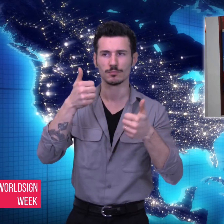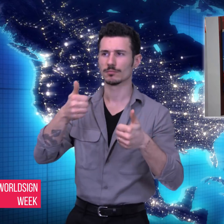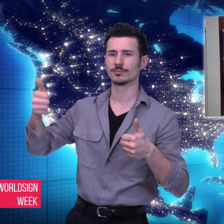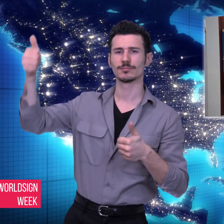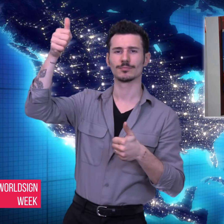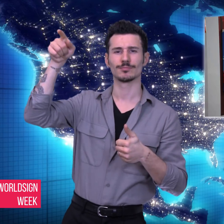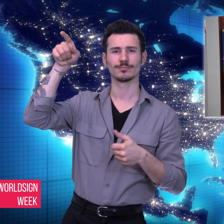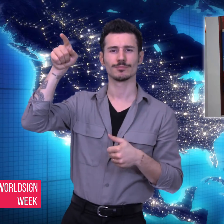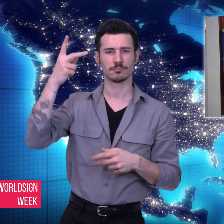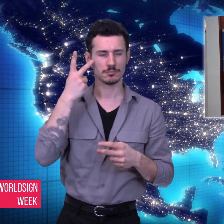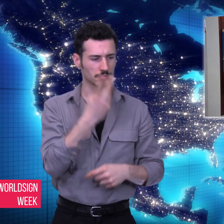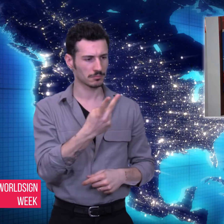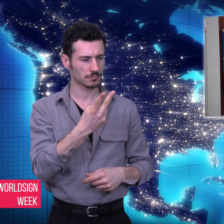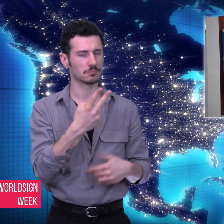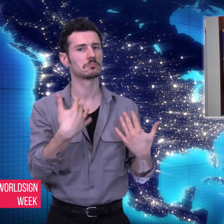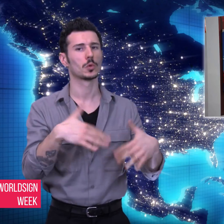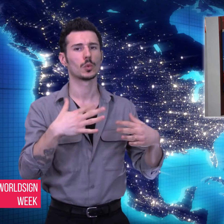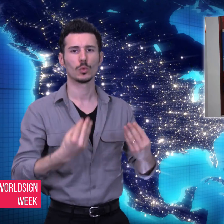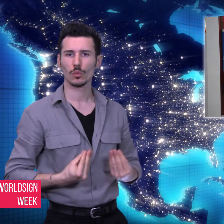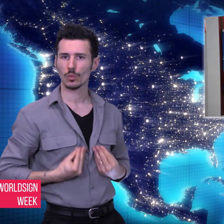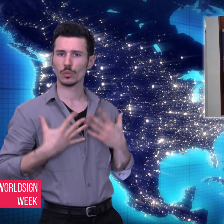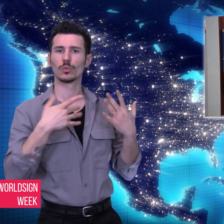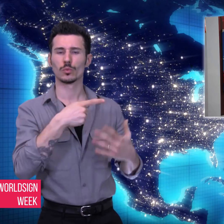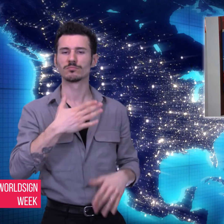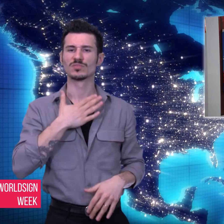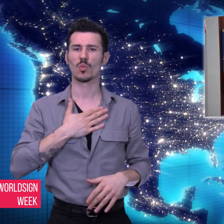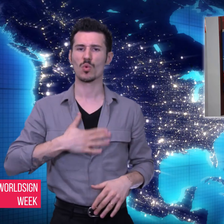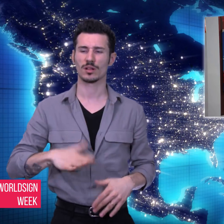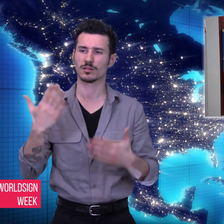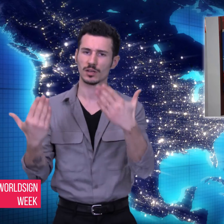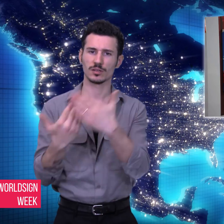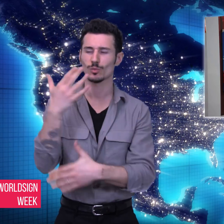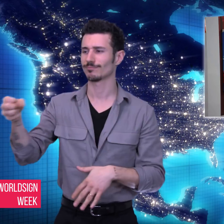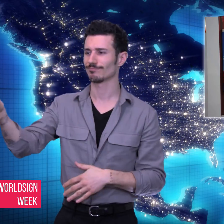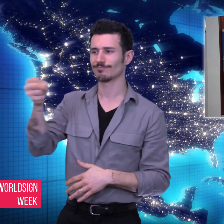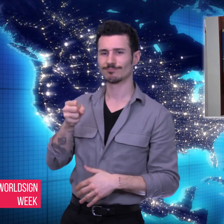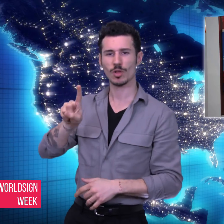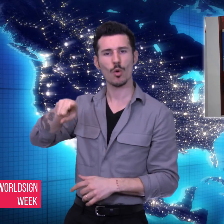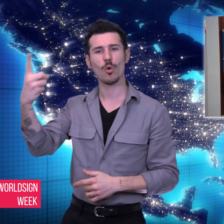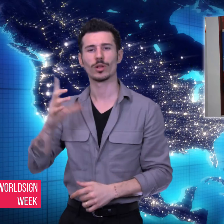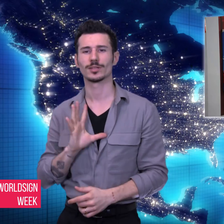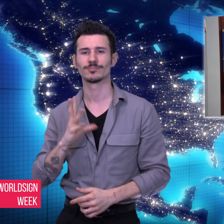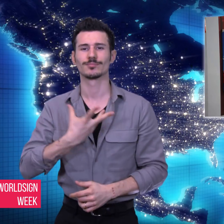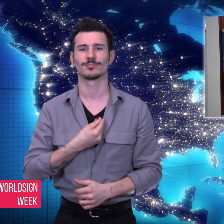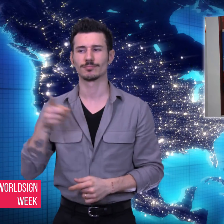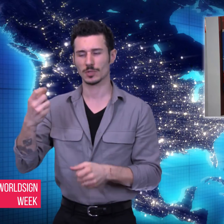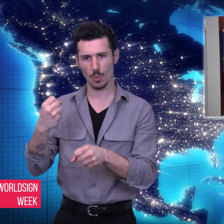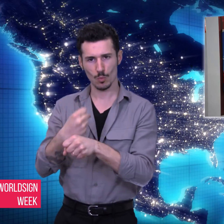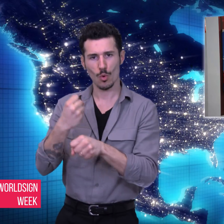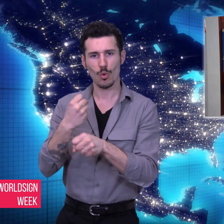to hire a second transgender woman to work